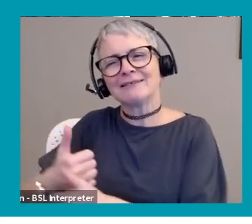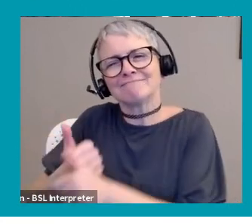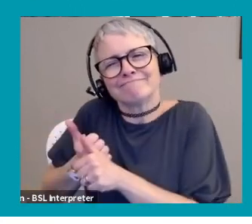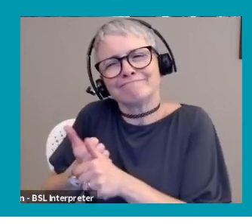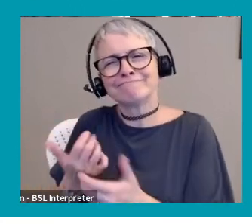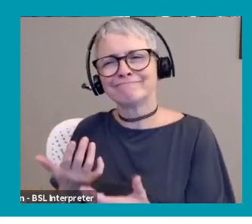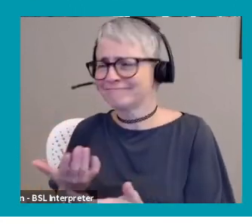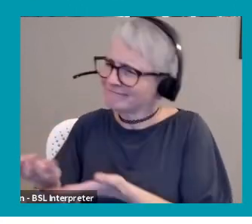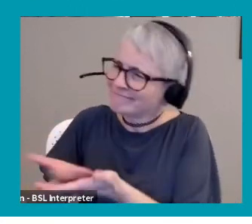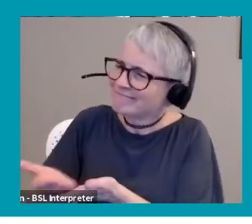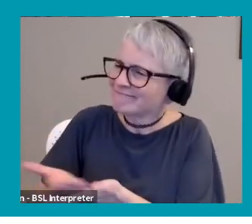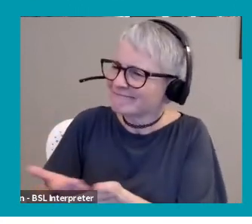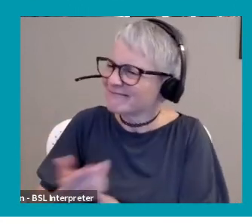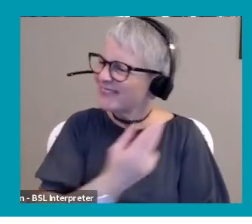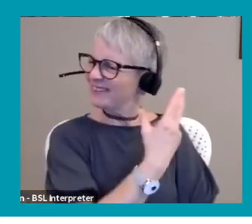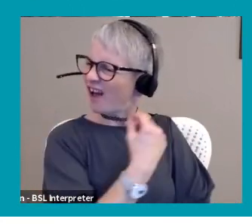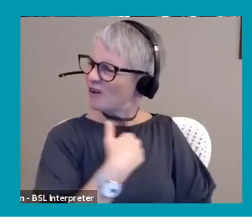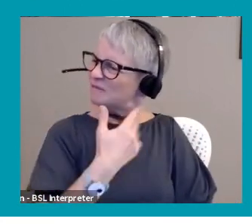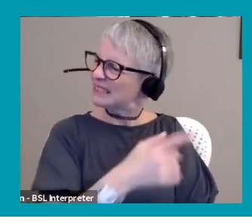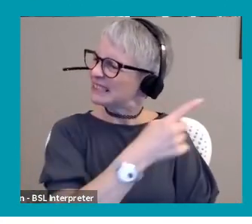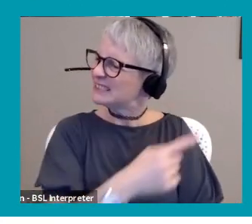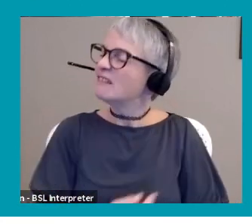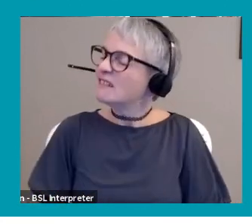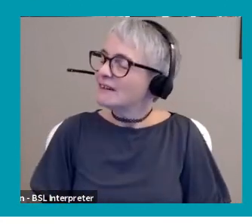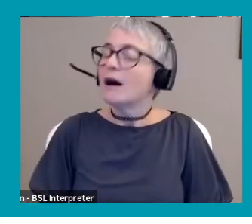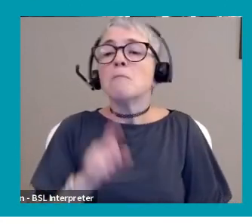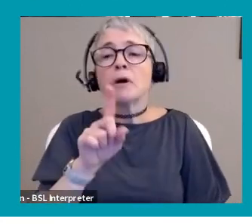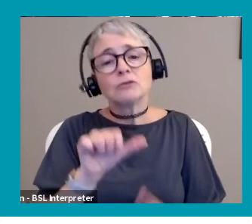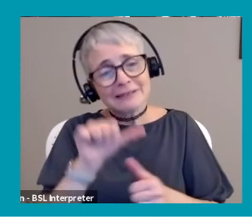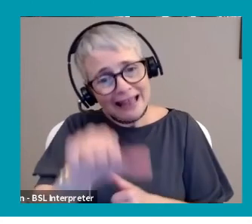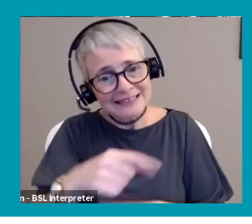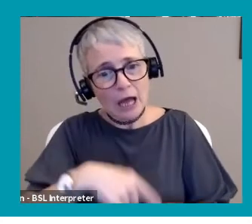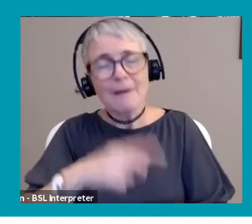chat it through with them and remember that next time is a new opportunity. The next employer